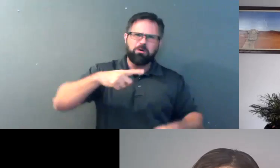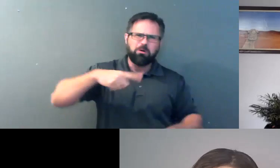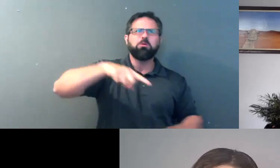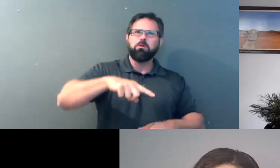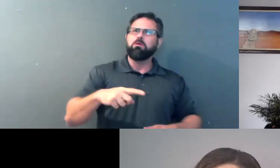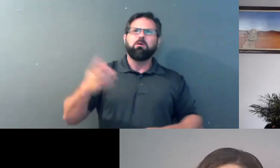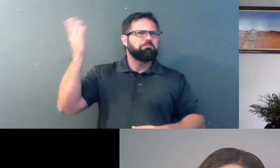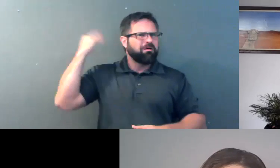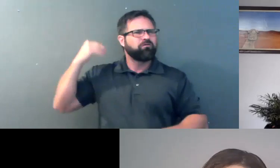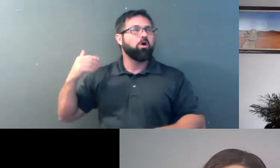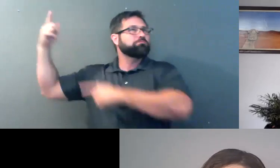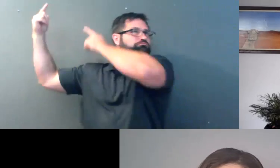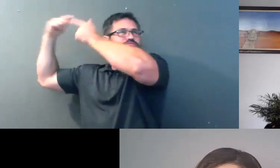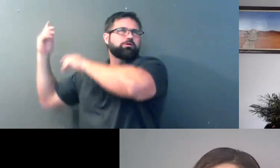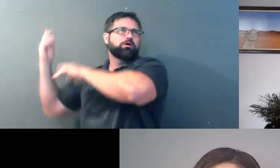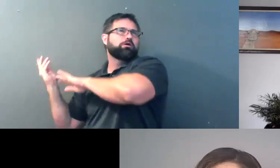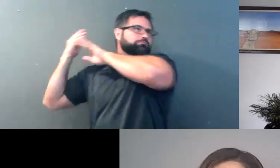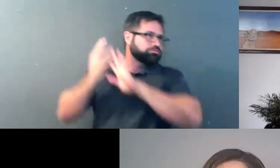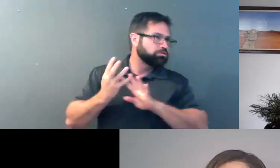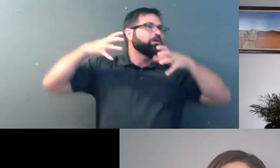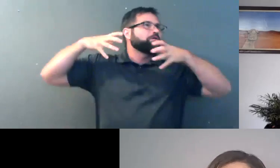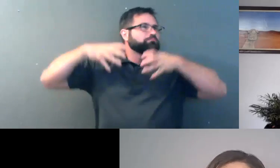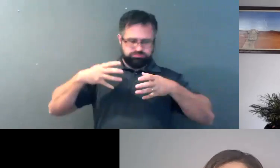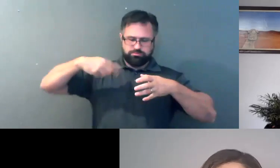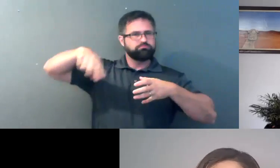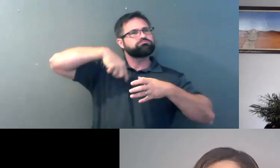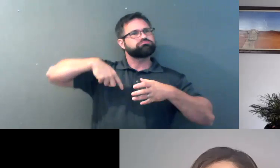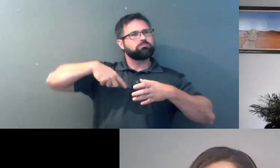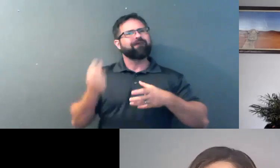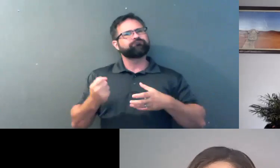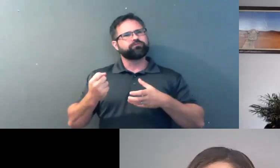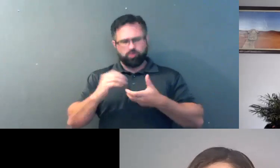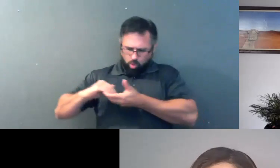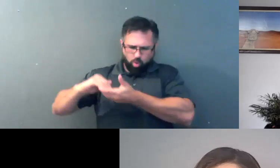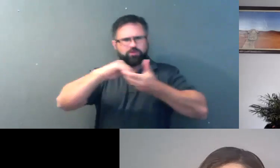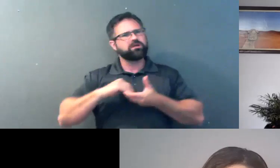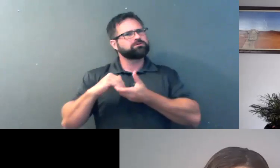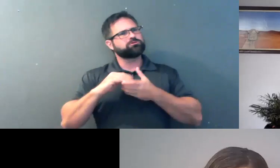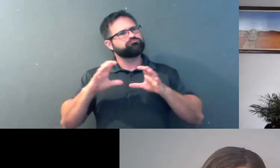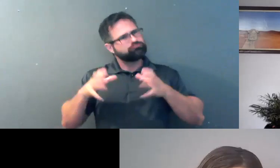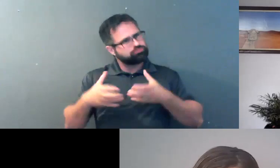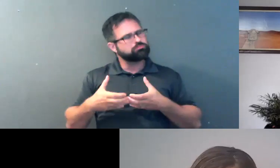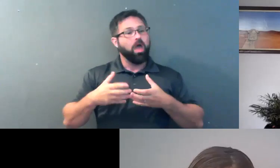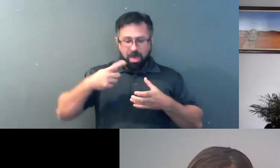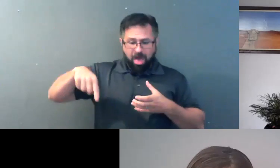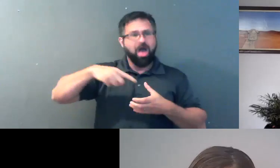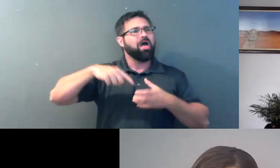made by refugees for refugees to convey the messages and make sure that their voices